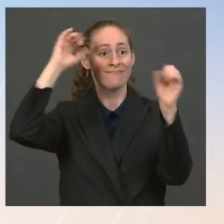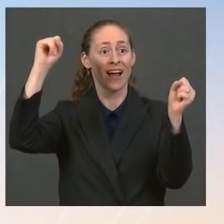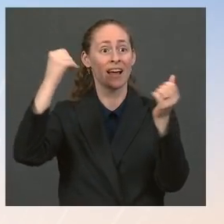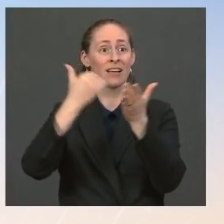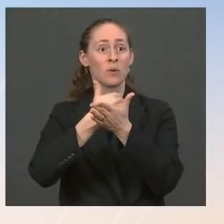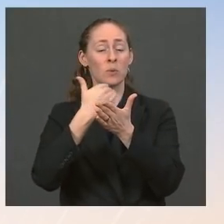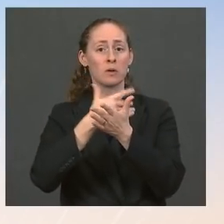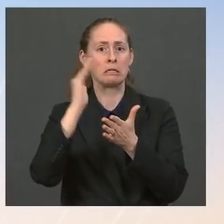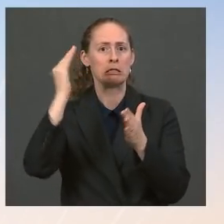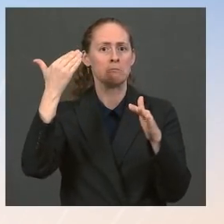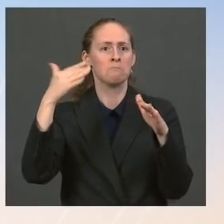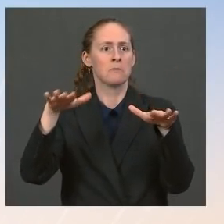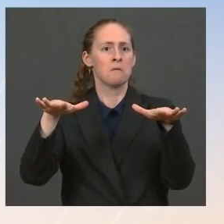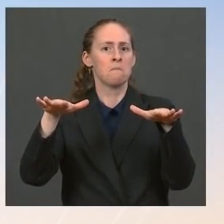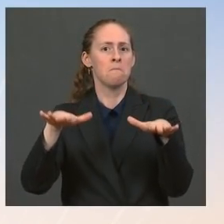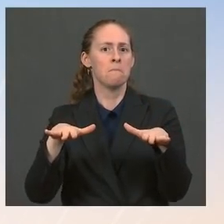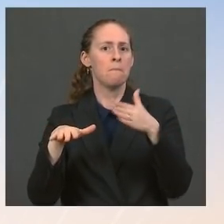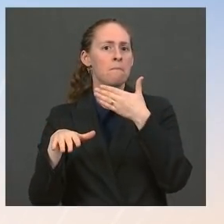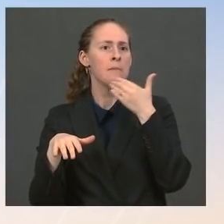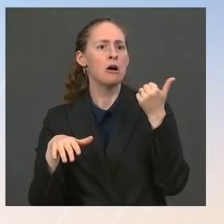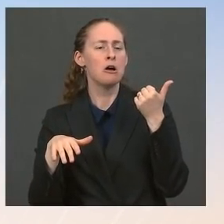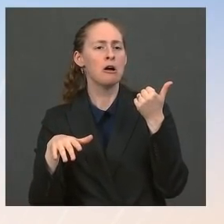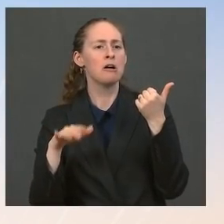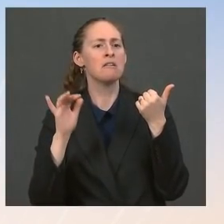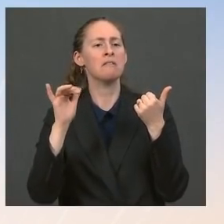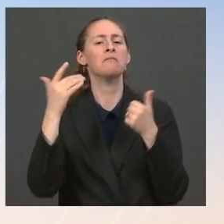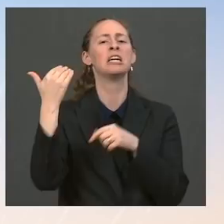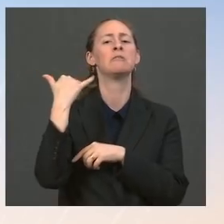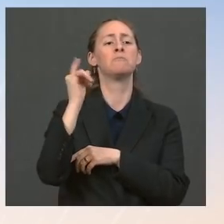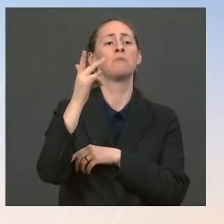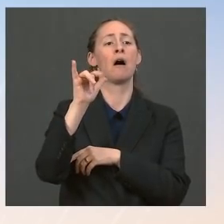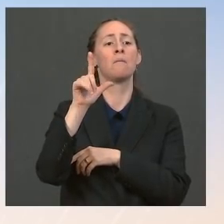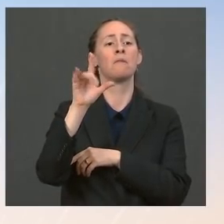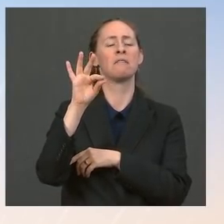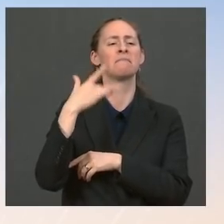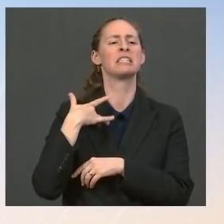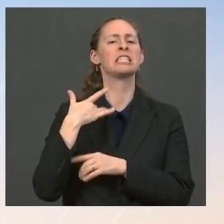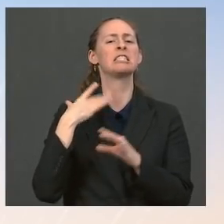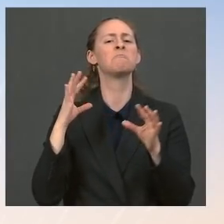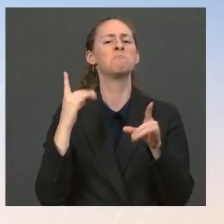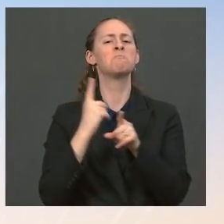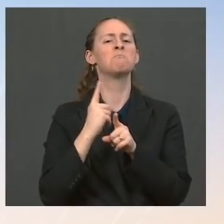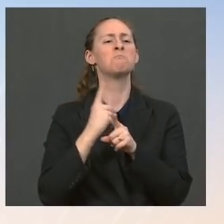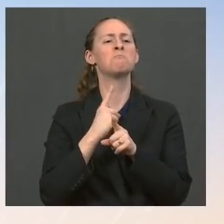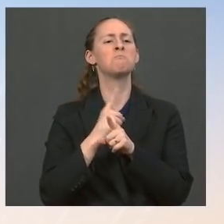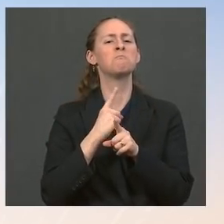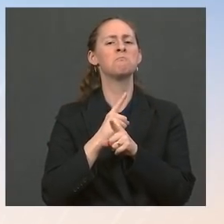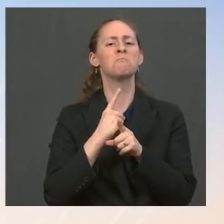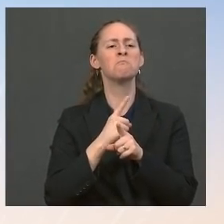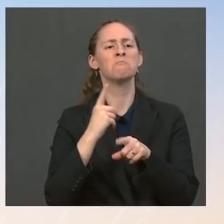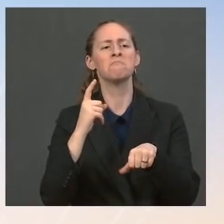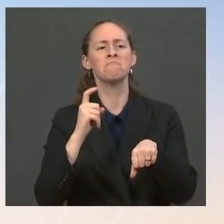we determined that the July 29th date was equitable to address the humanitarian relief of Haitian nationals